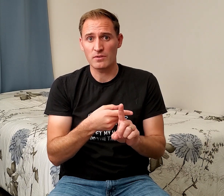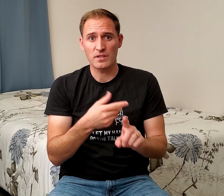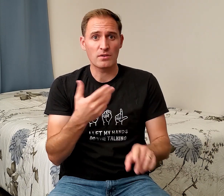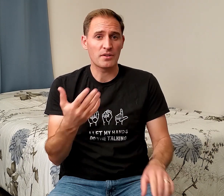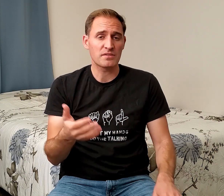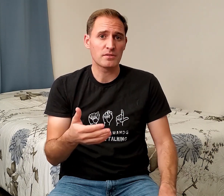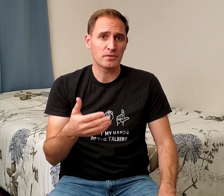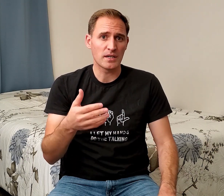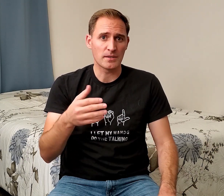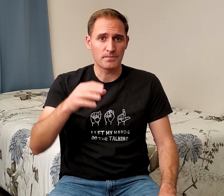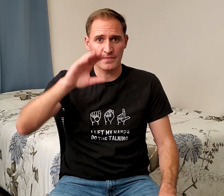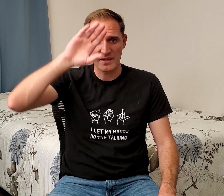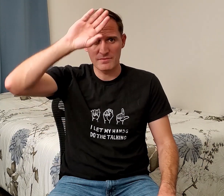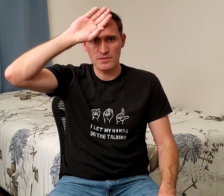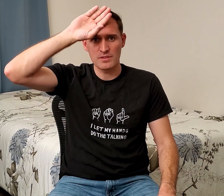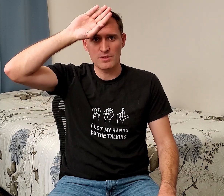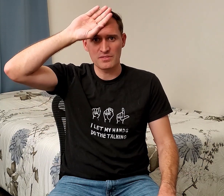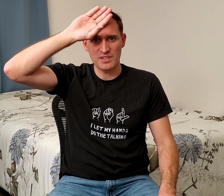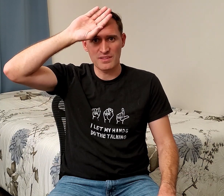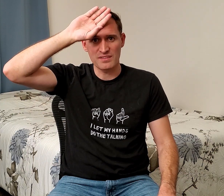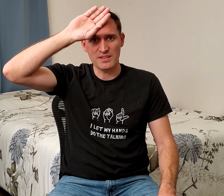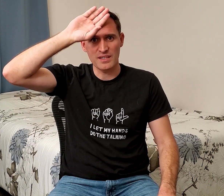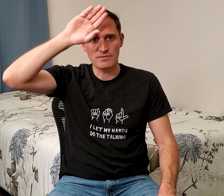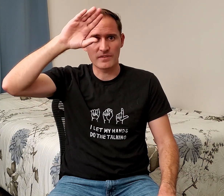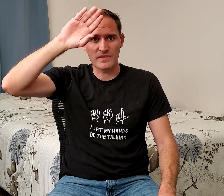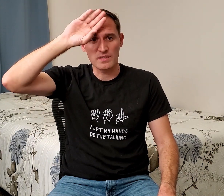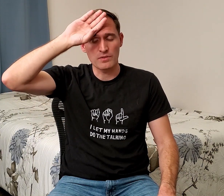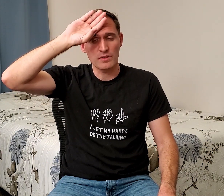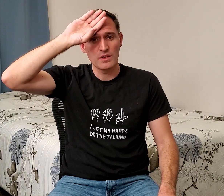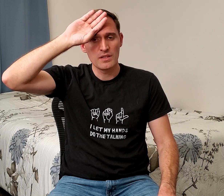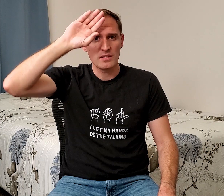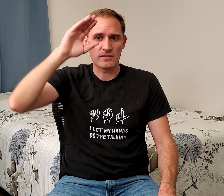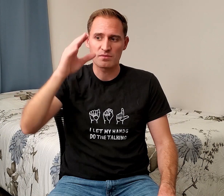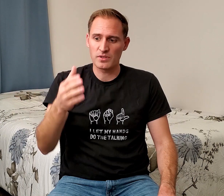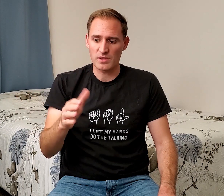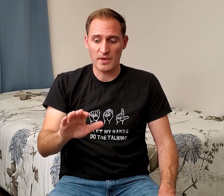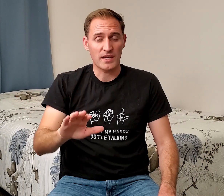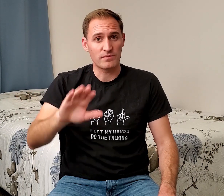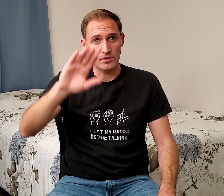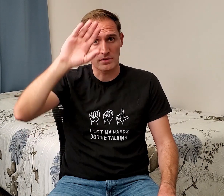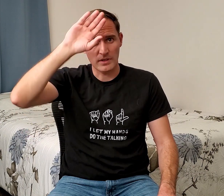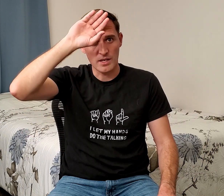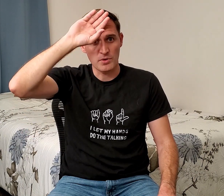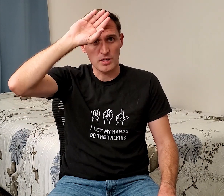and also you'll see this sign for fever, you just put the back of your palm